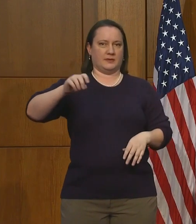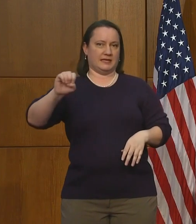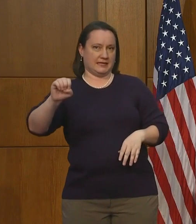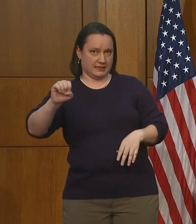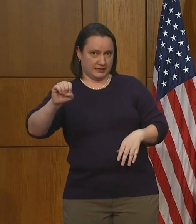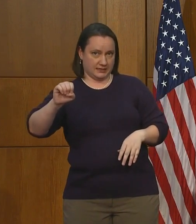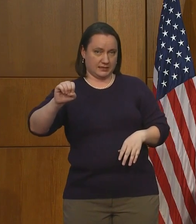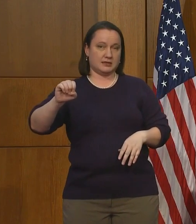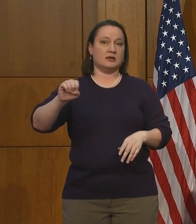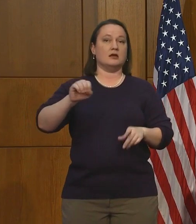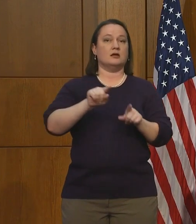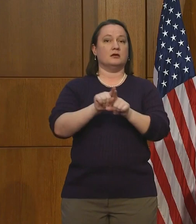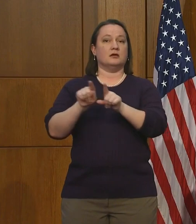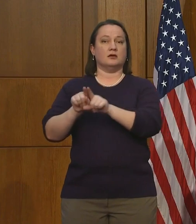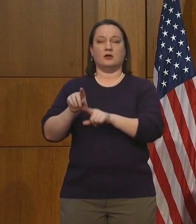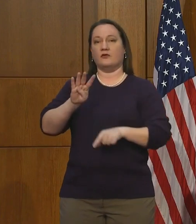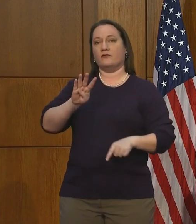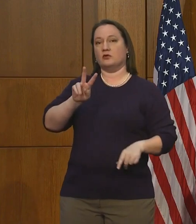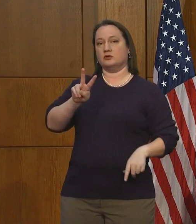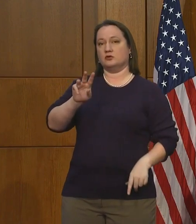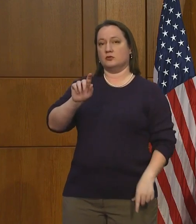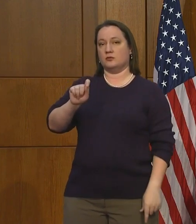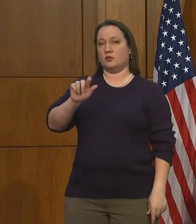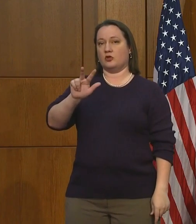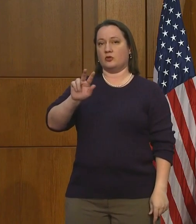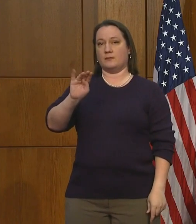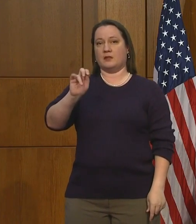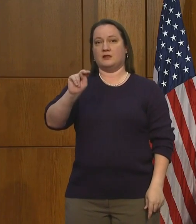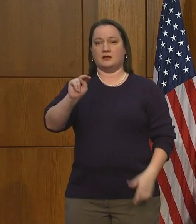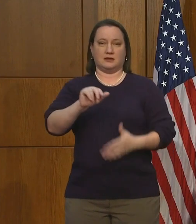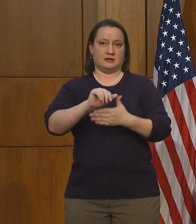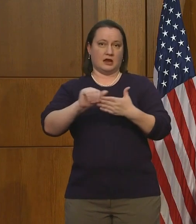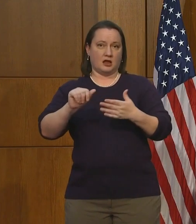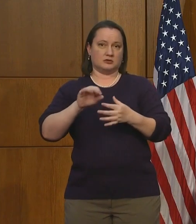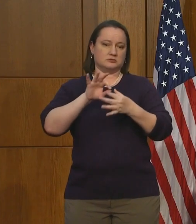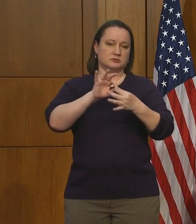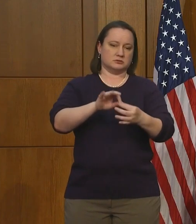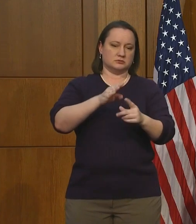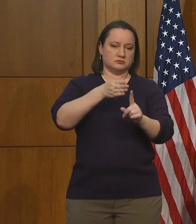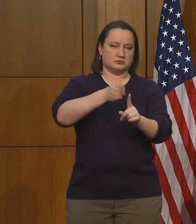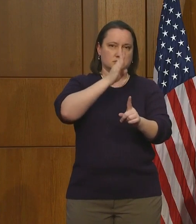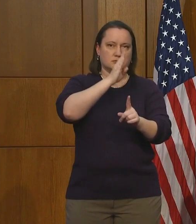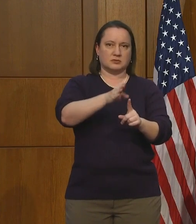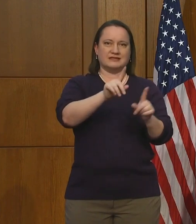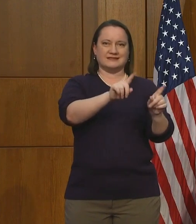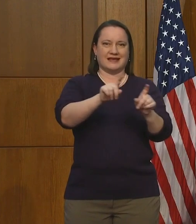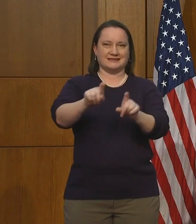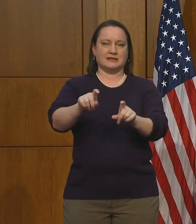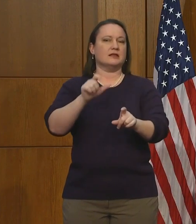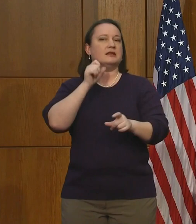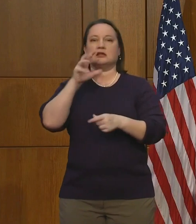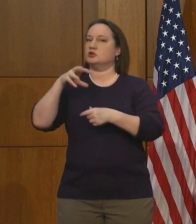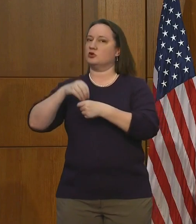PURCHASE OF PPE ANNE AND INCLUDED IN THAT IS ALSO FORTY TWO POINT THREE MILLION